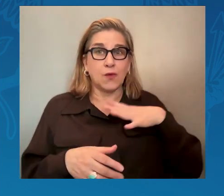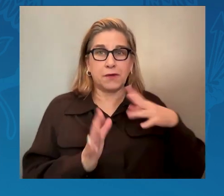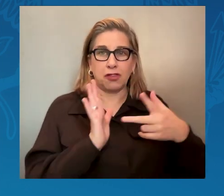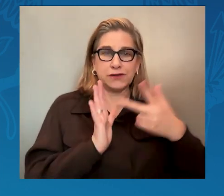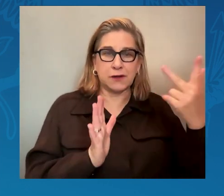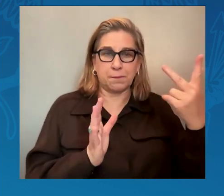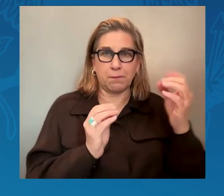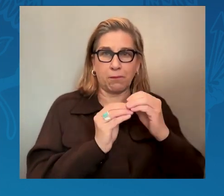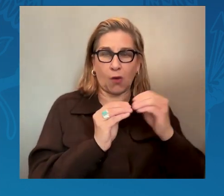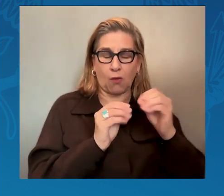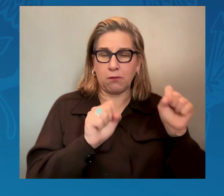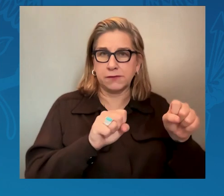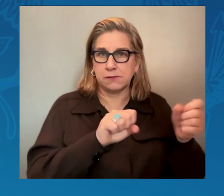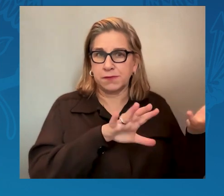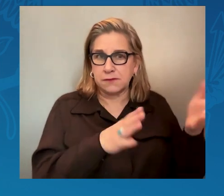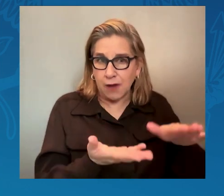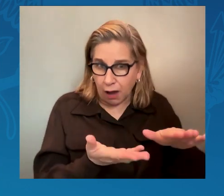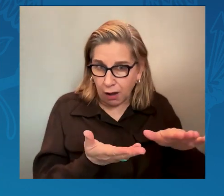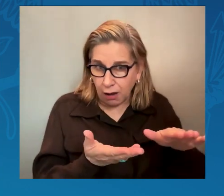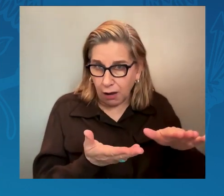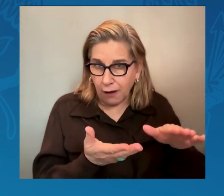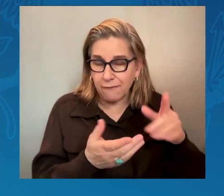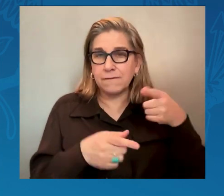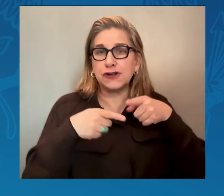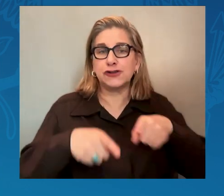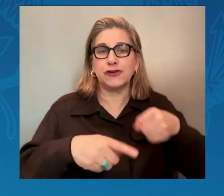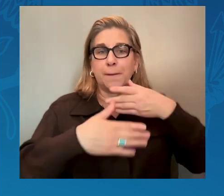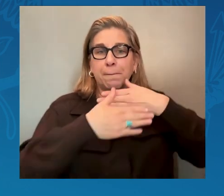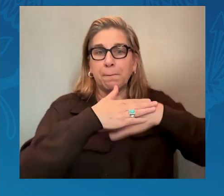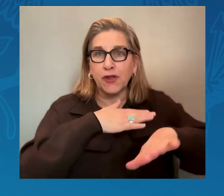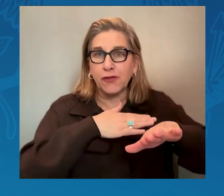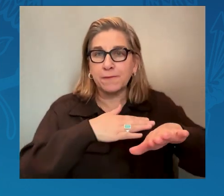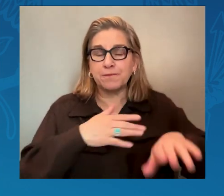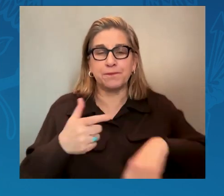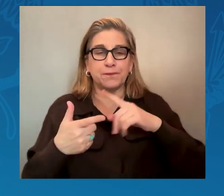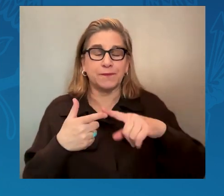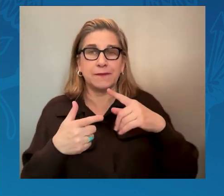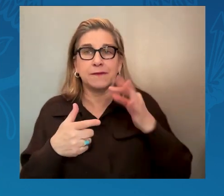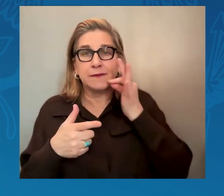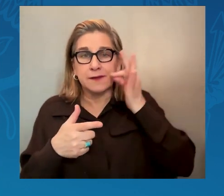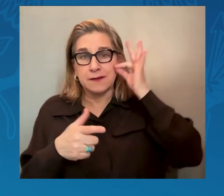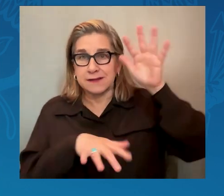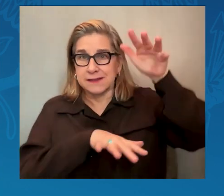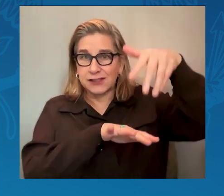Native women are twice as likely rural women one and a half times likely.